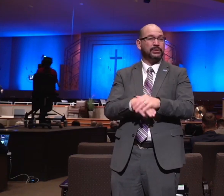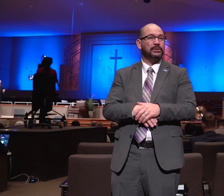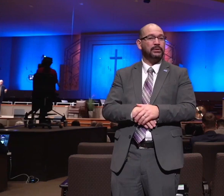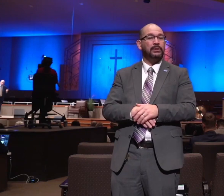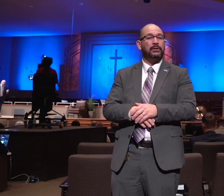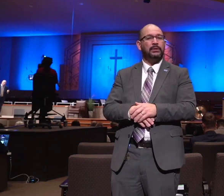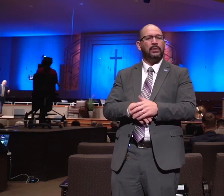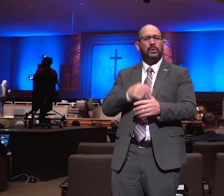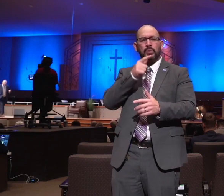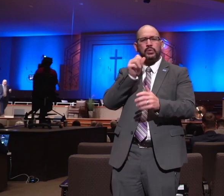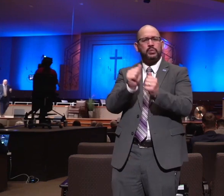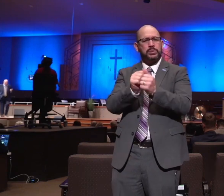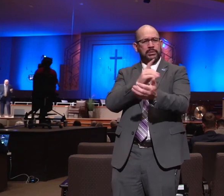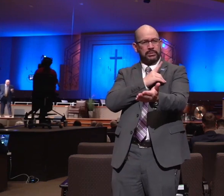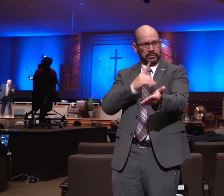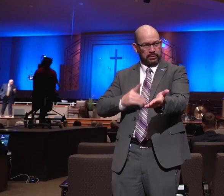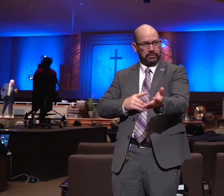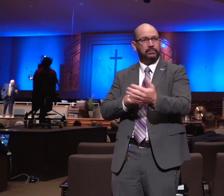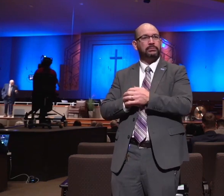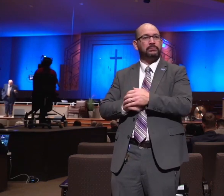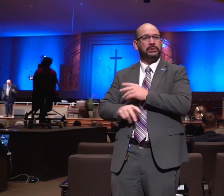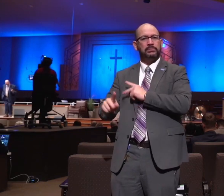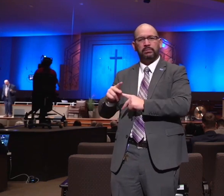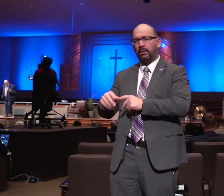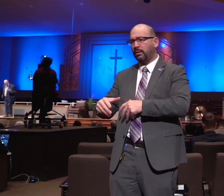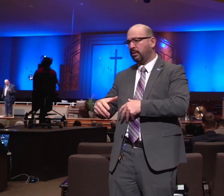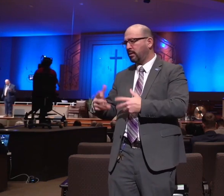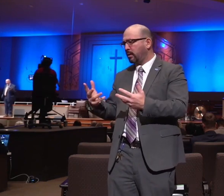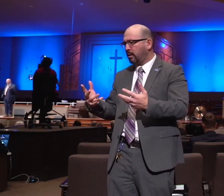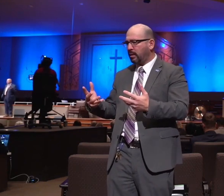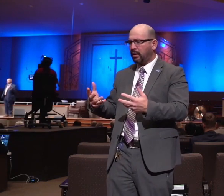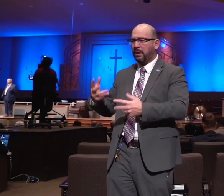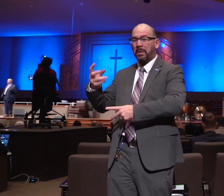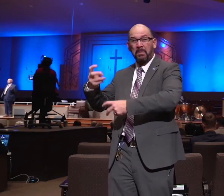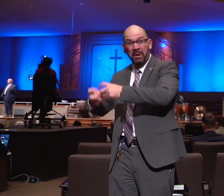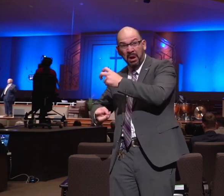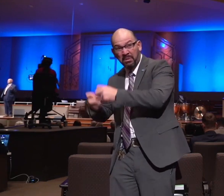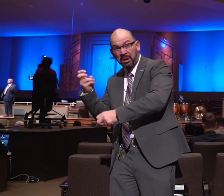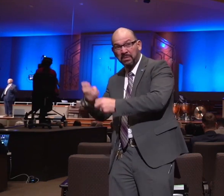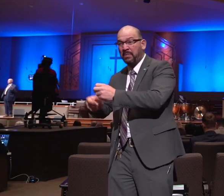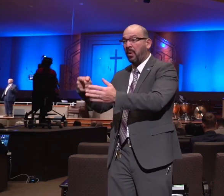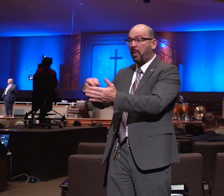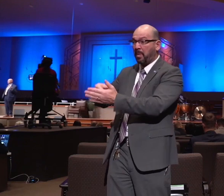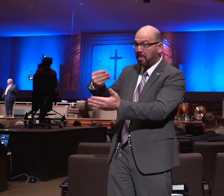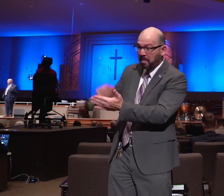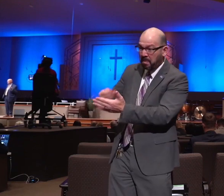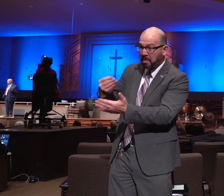in distress and everybody that was in